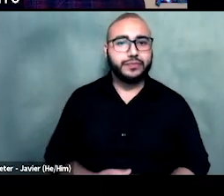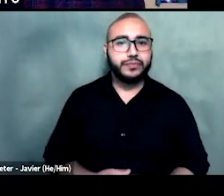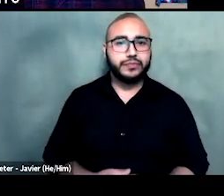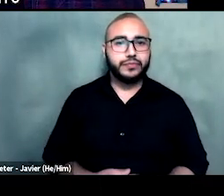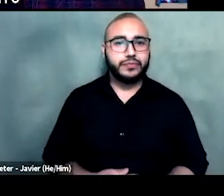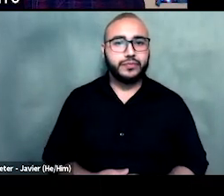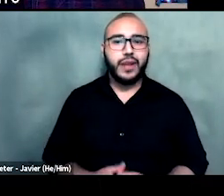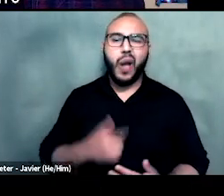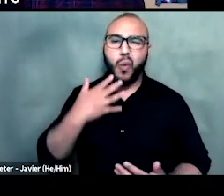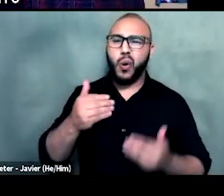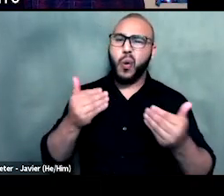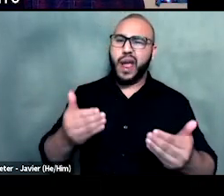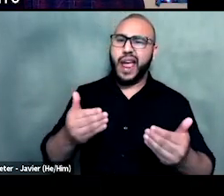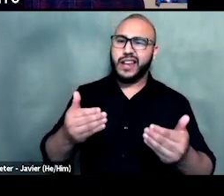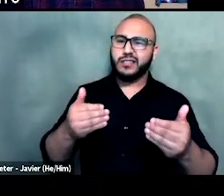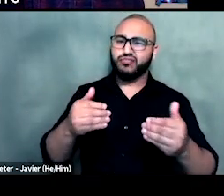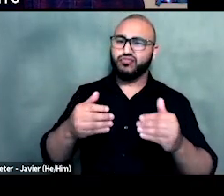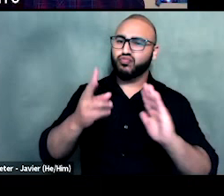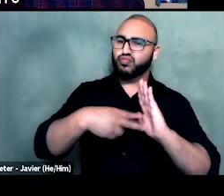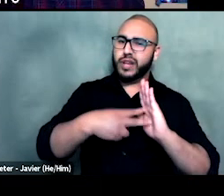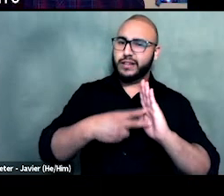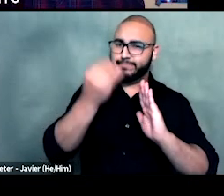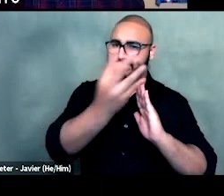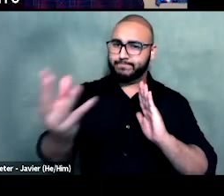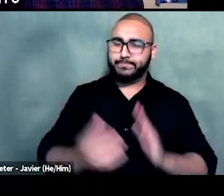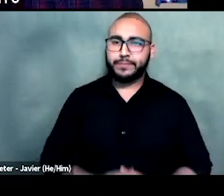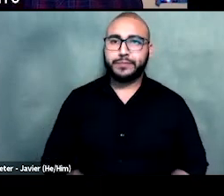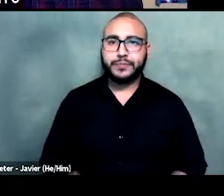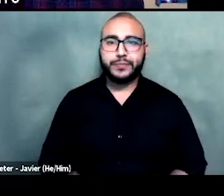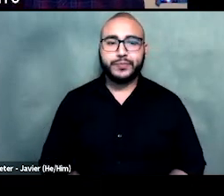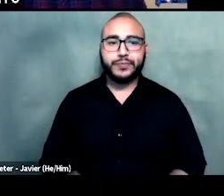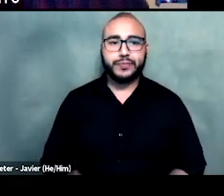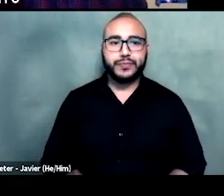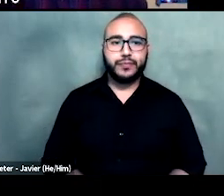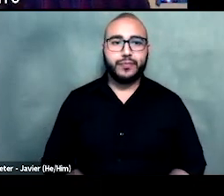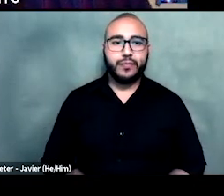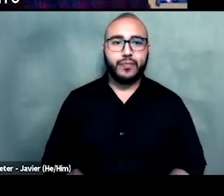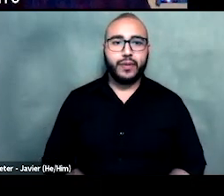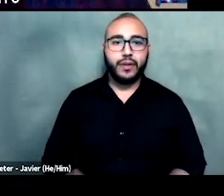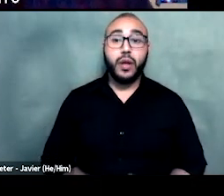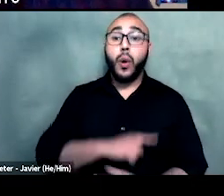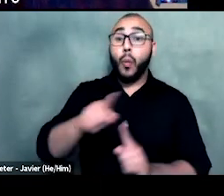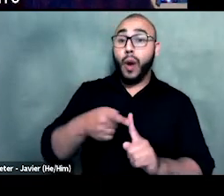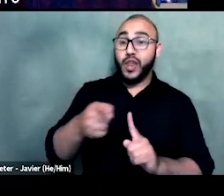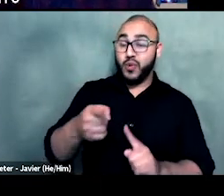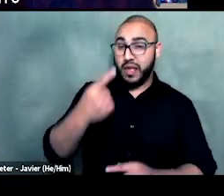and read it to you. Move that out of the way. So when you think about American Indians in